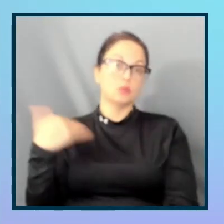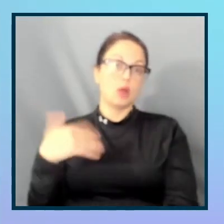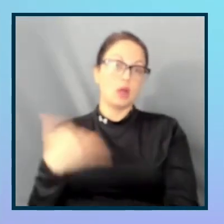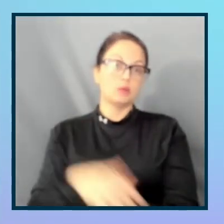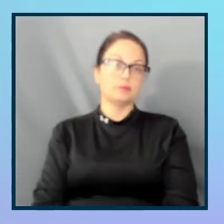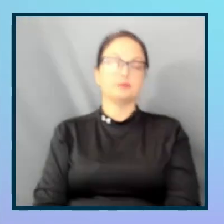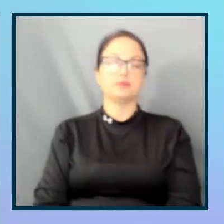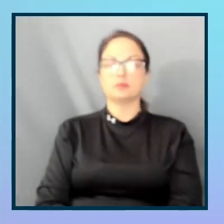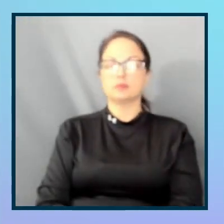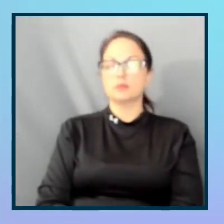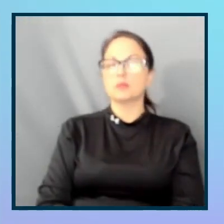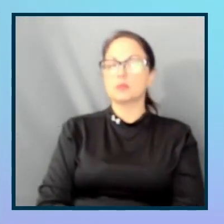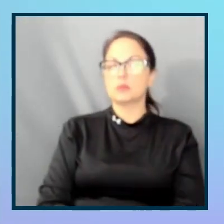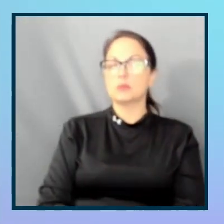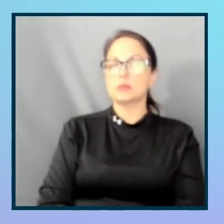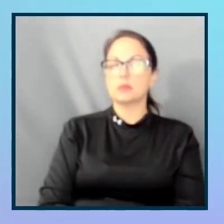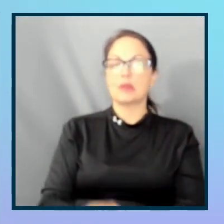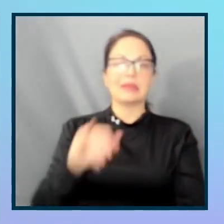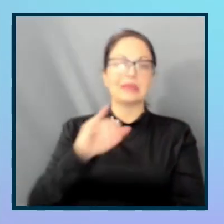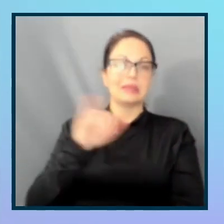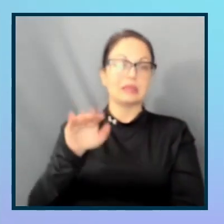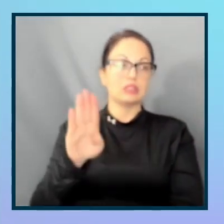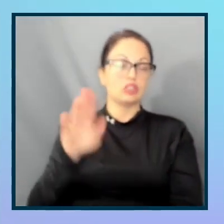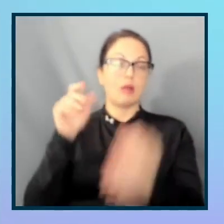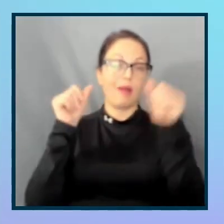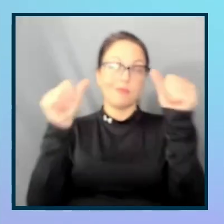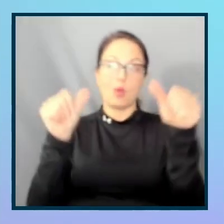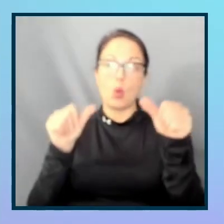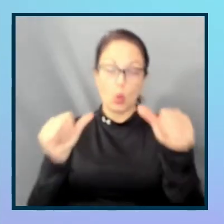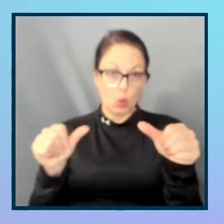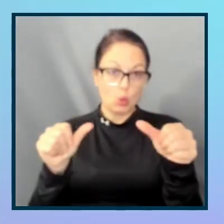The job postings are all over the place.